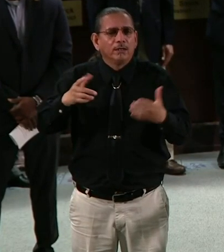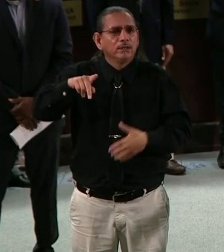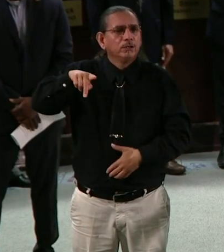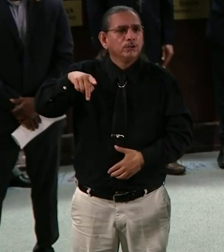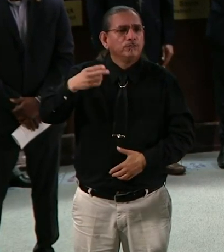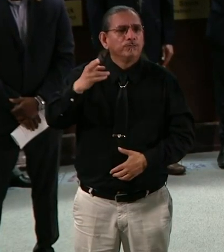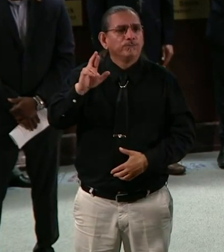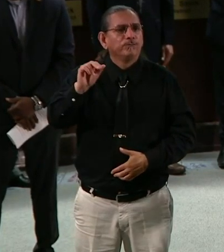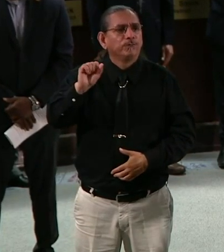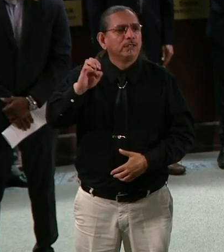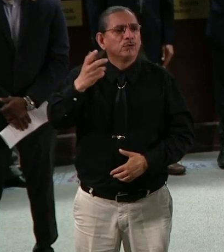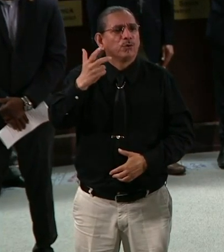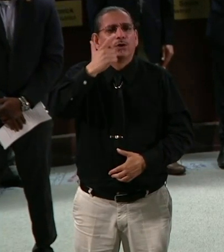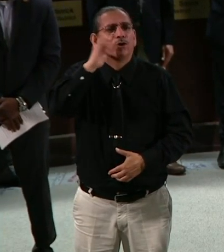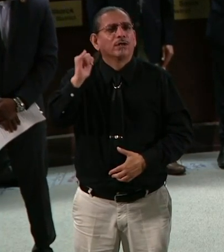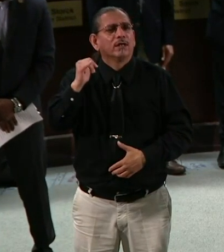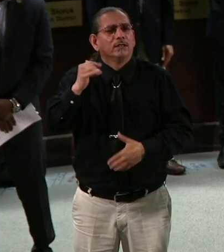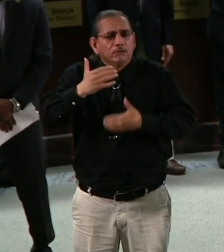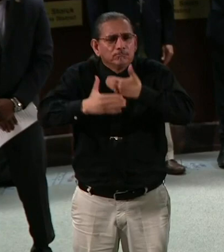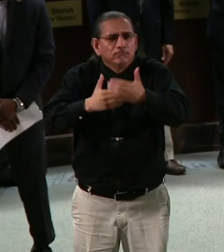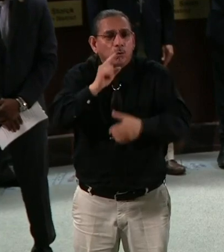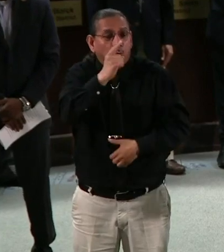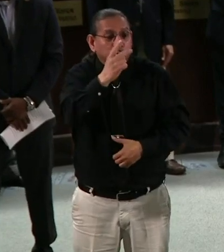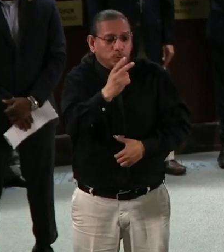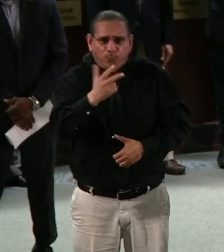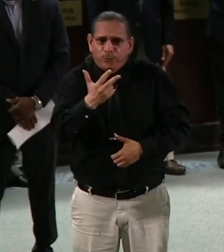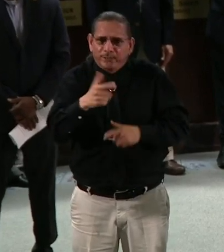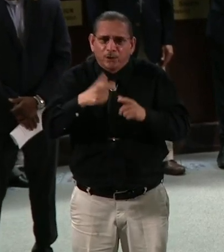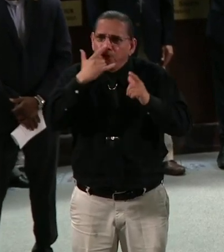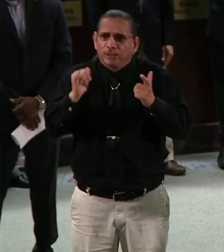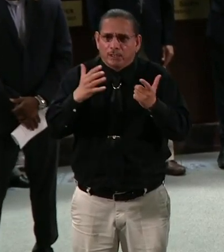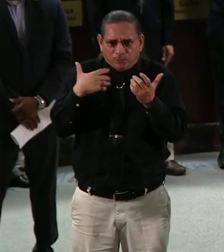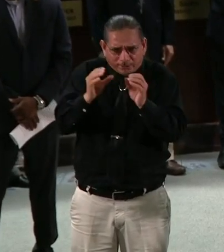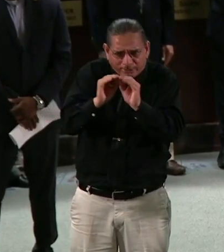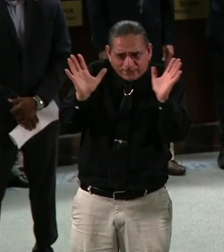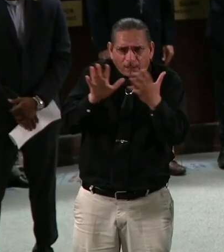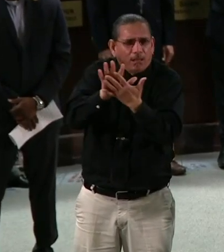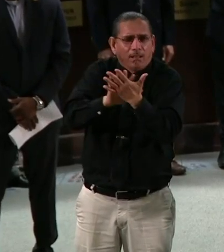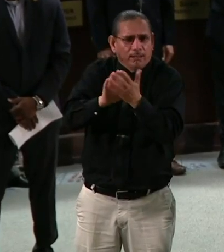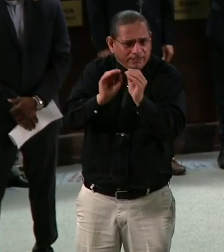PROMISED INDIANS TODAY WE WOULD